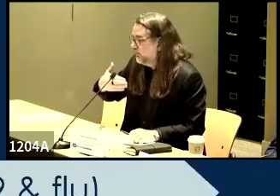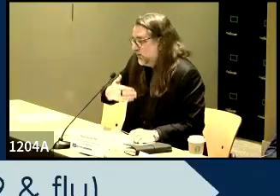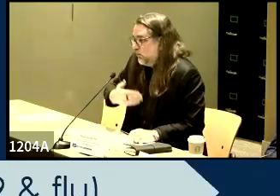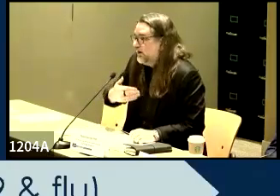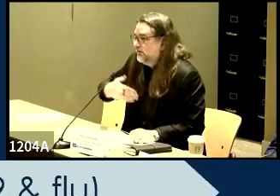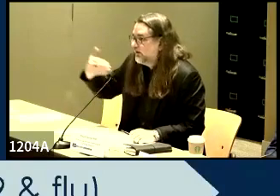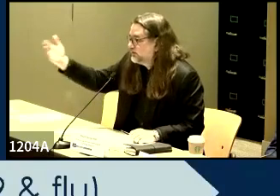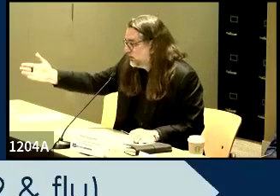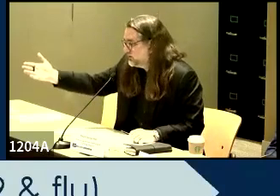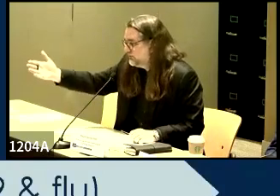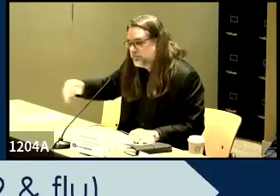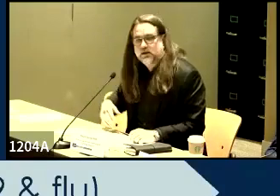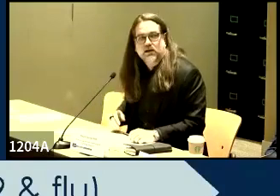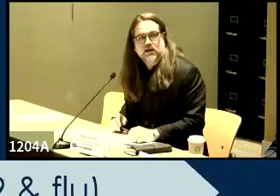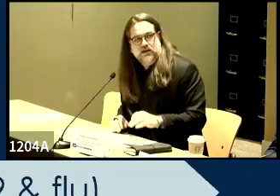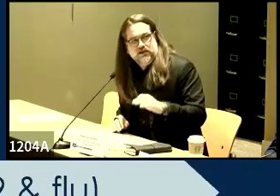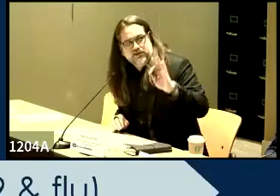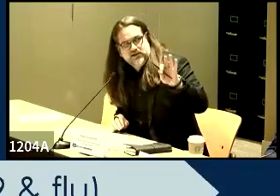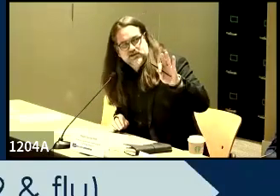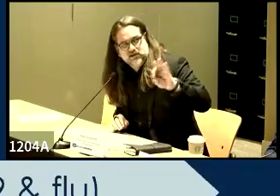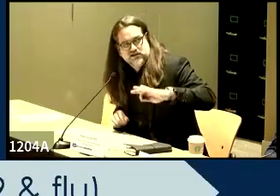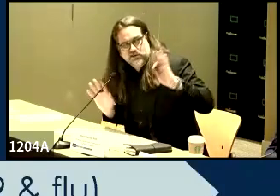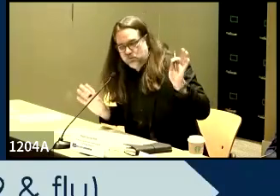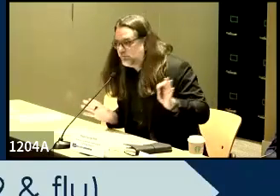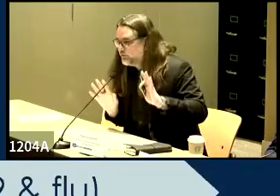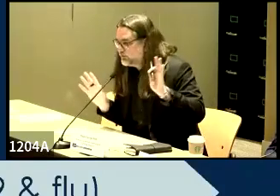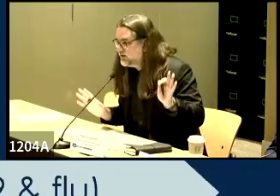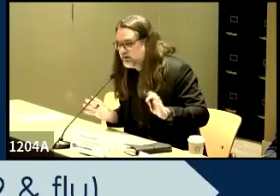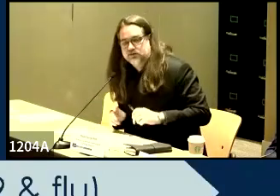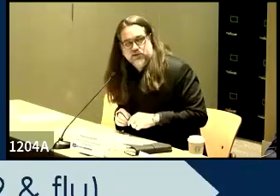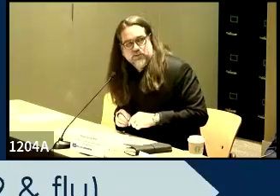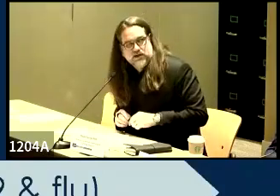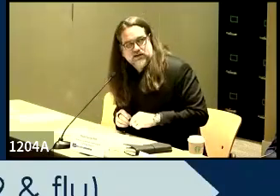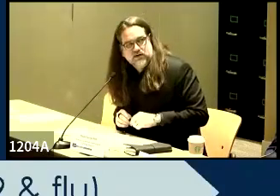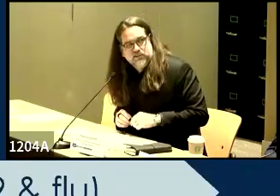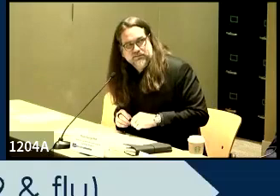from one infectious person. This is referred to as the effective reproductive number.